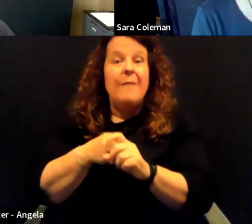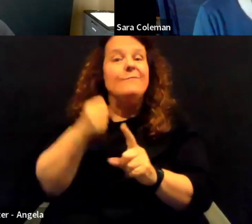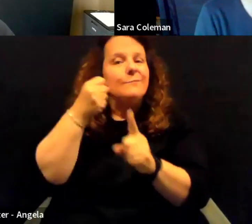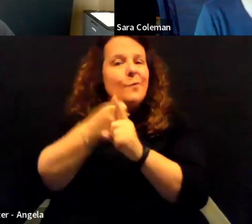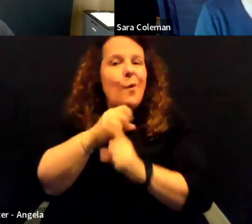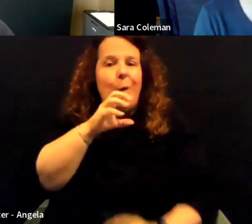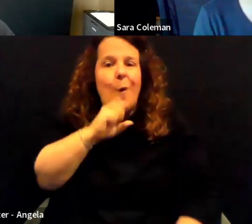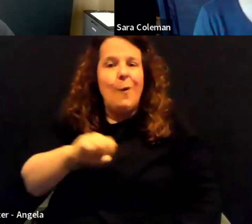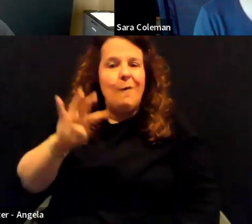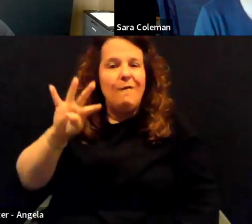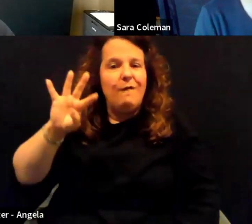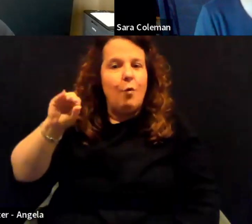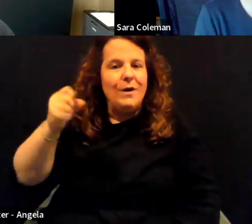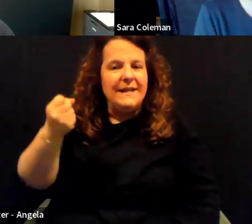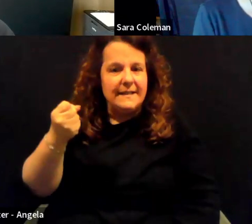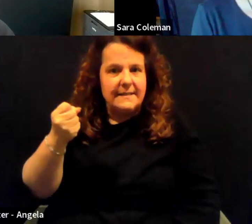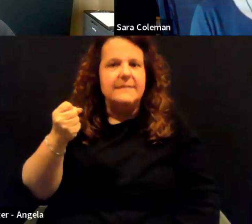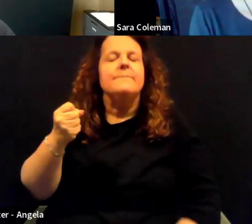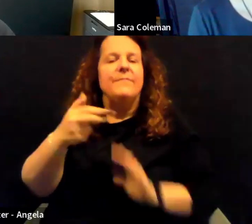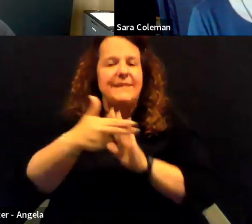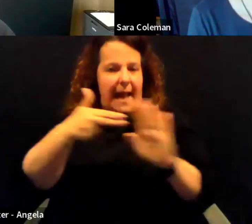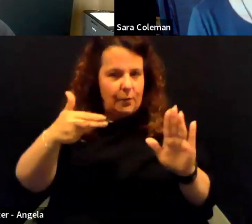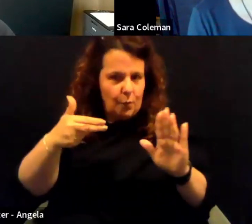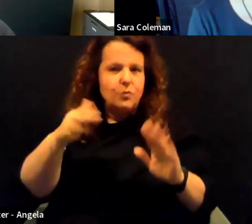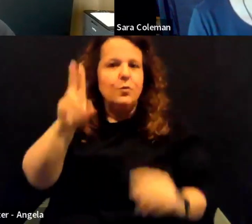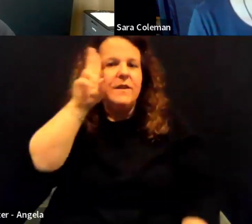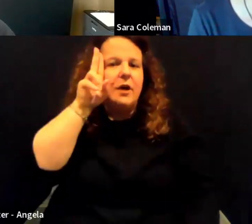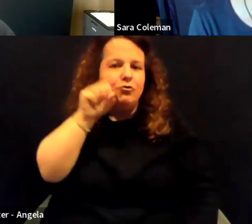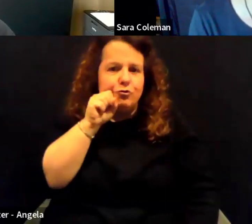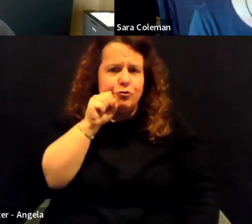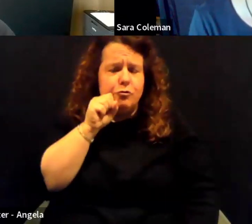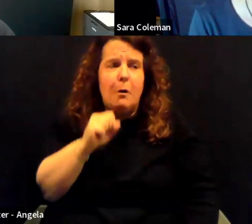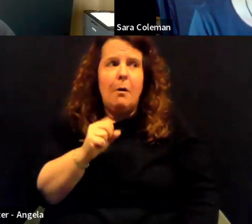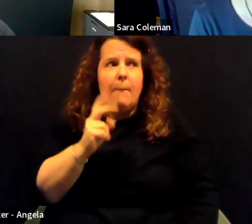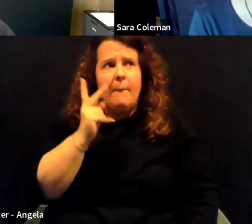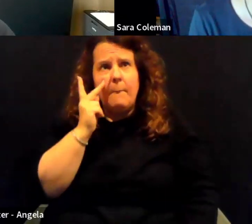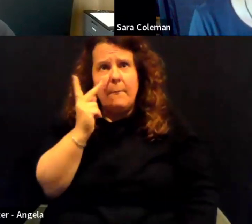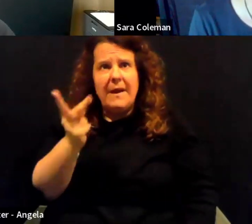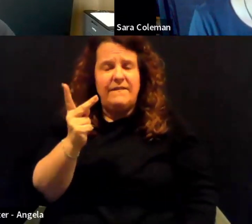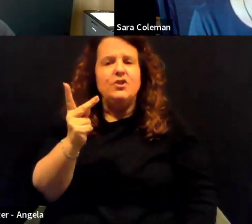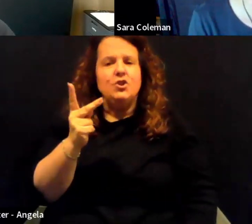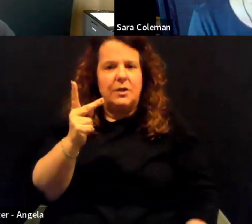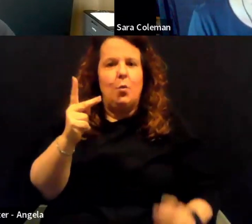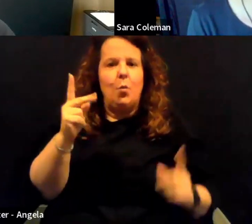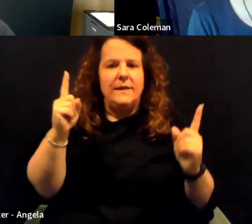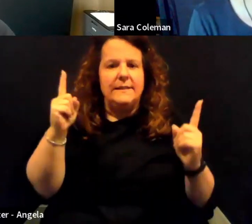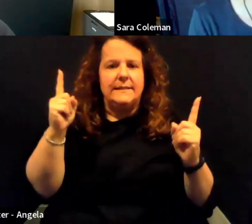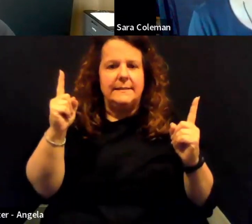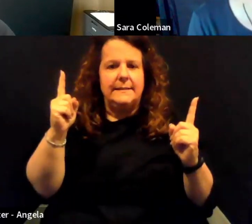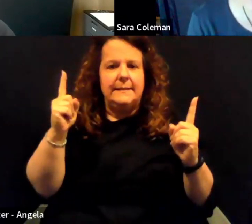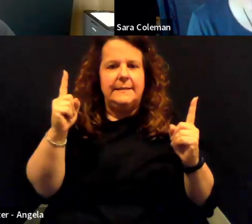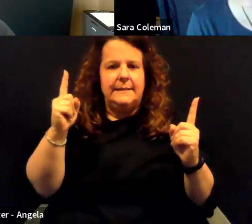That was when I was diagnosed with Usher. My vision was, deteriorating and it's progressive.